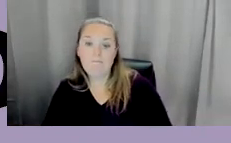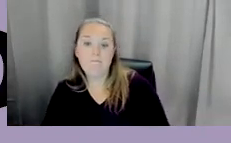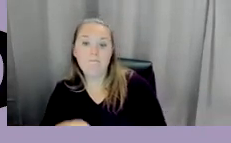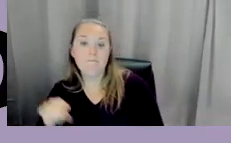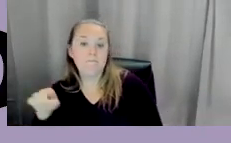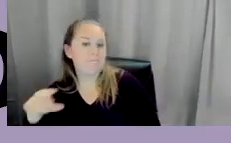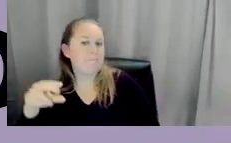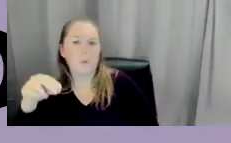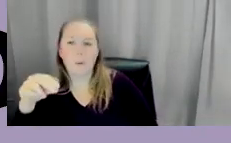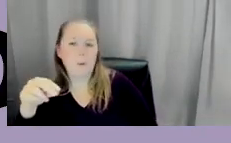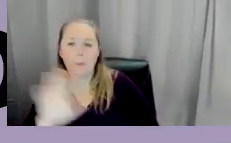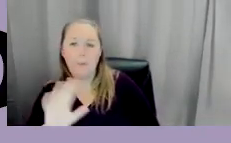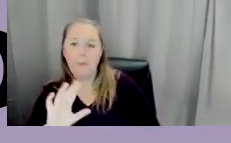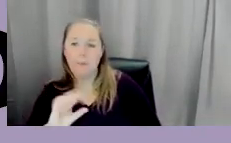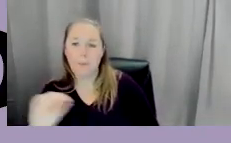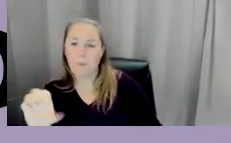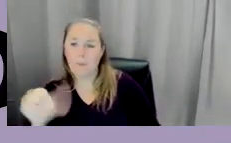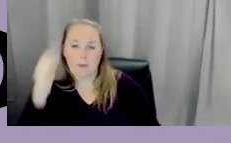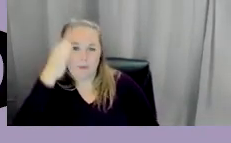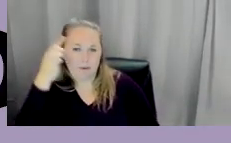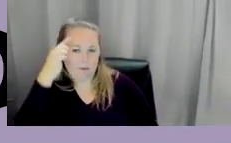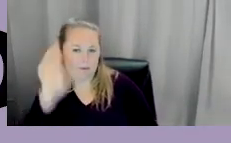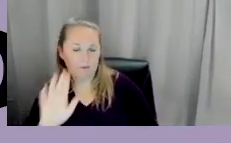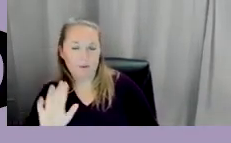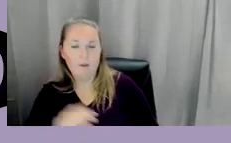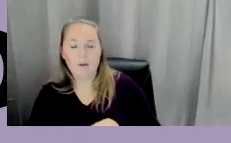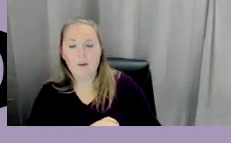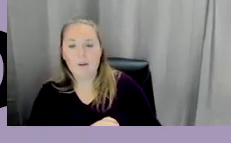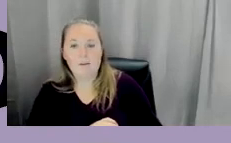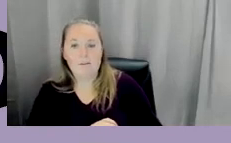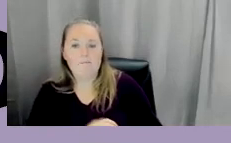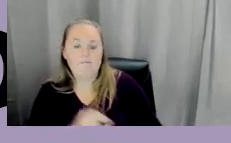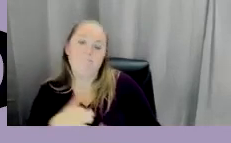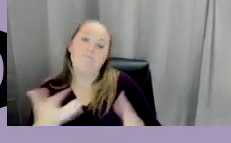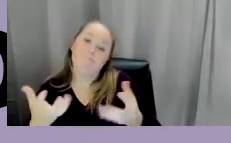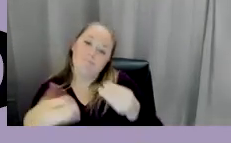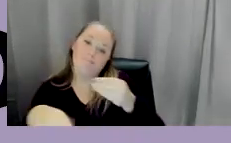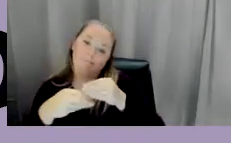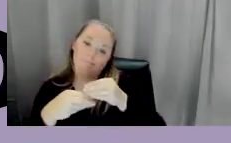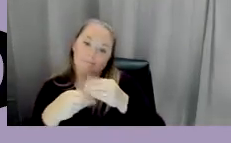. VIRGINIA OR KIP DO YOU HAVE ADDITIONAL THOUGHTS ON THAT?